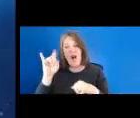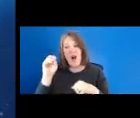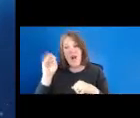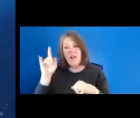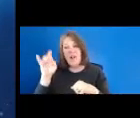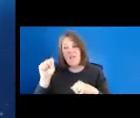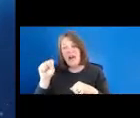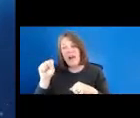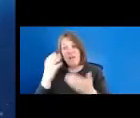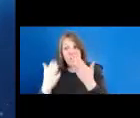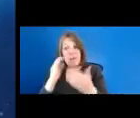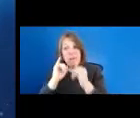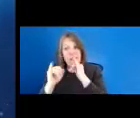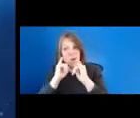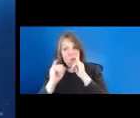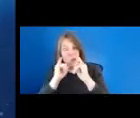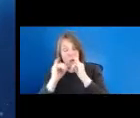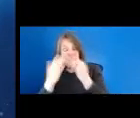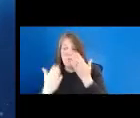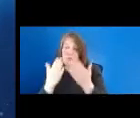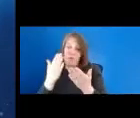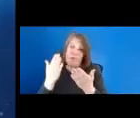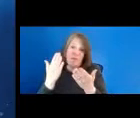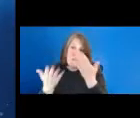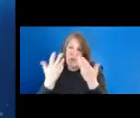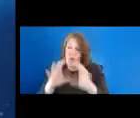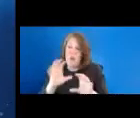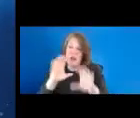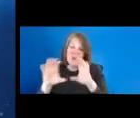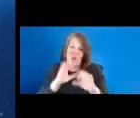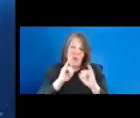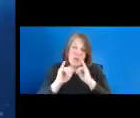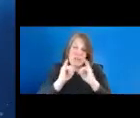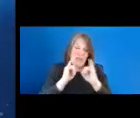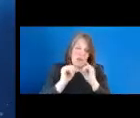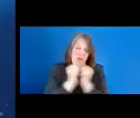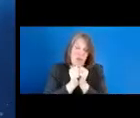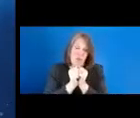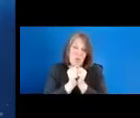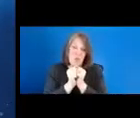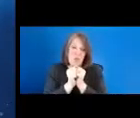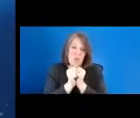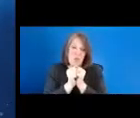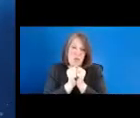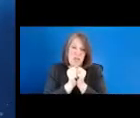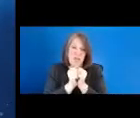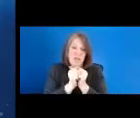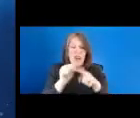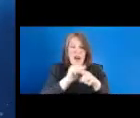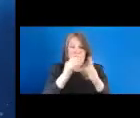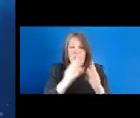16:34:18 Maybe you don't want to do an interview with the practitioner or with a student or